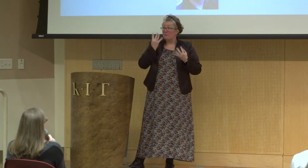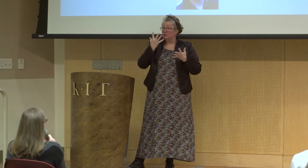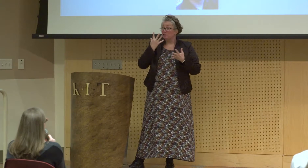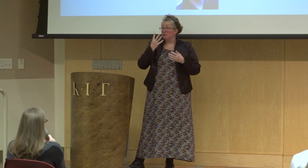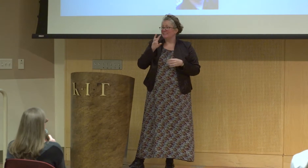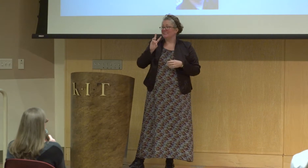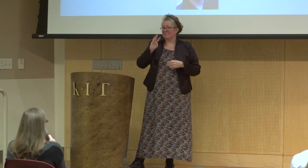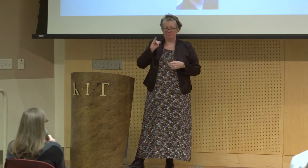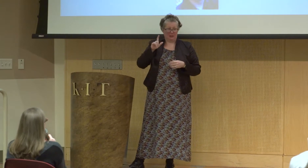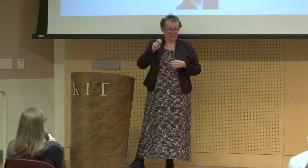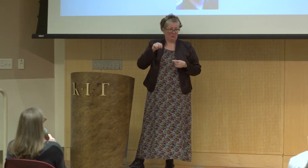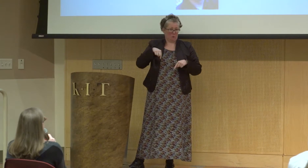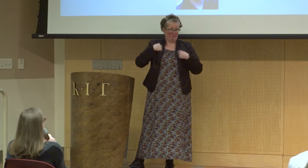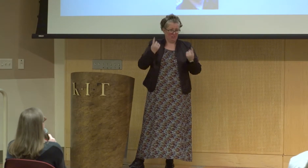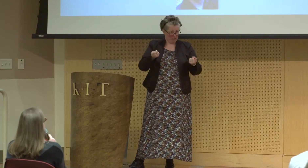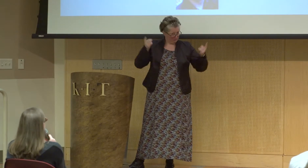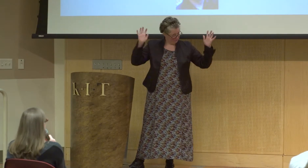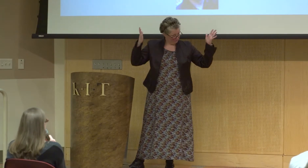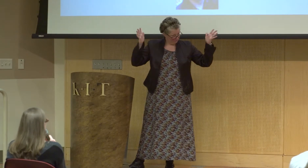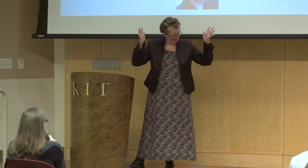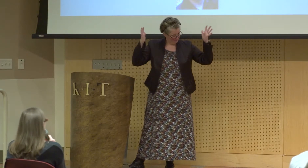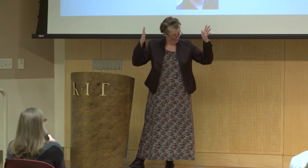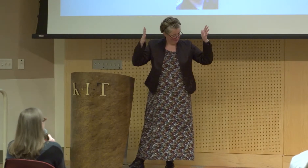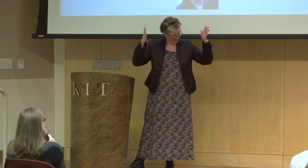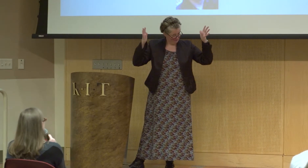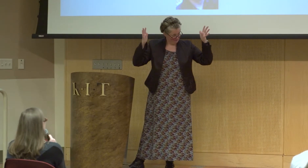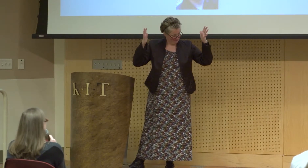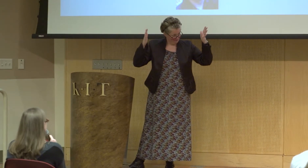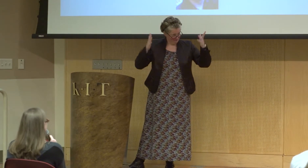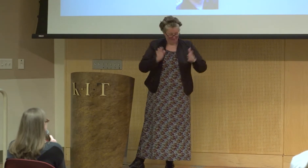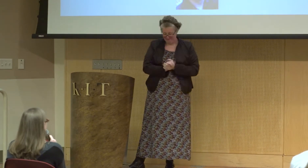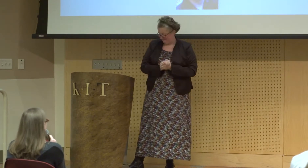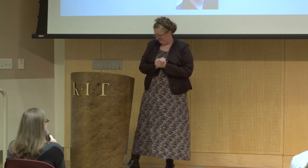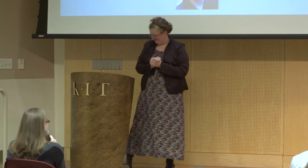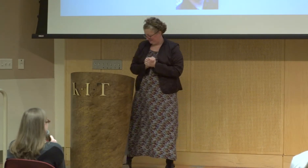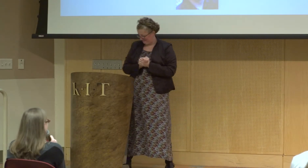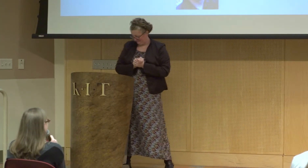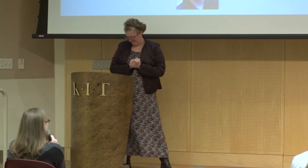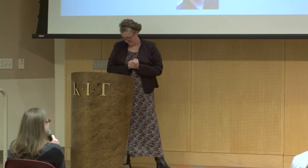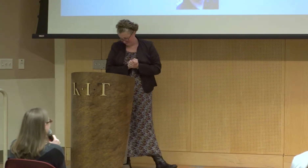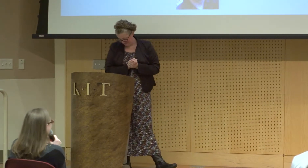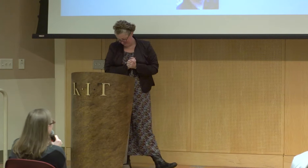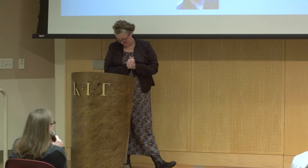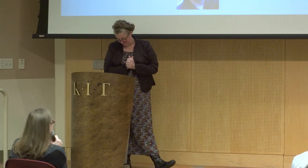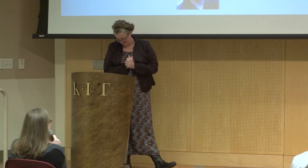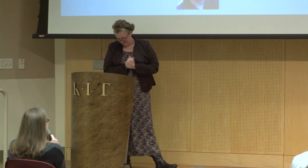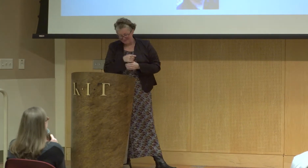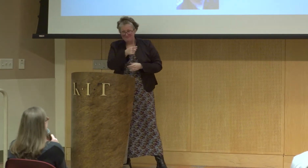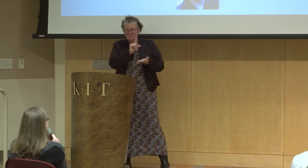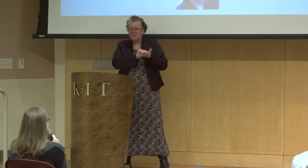All together, he has received over $6 million in grants thus far. Congratulations for that.